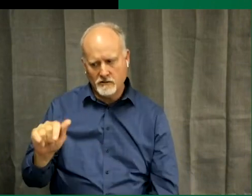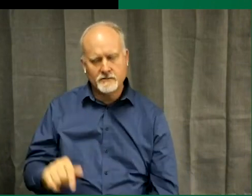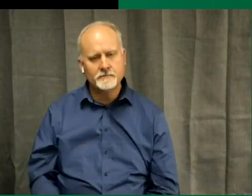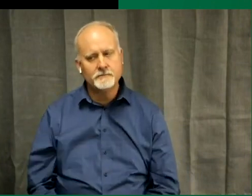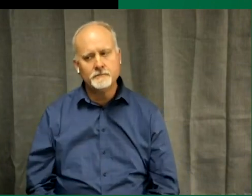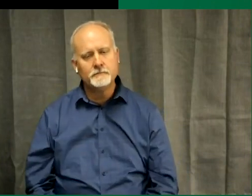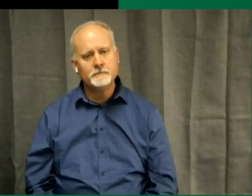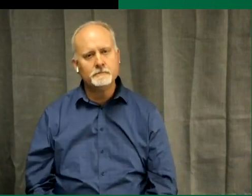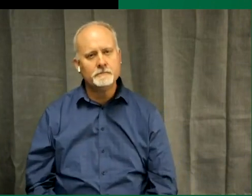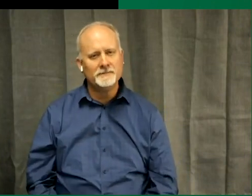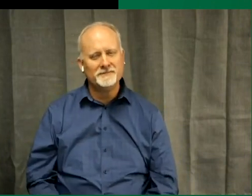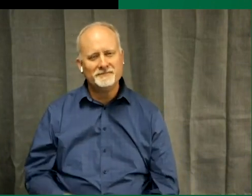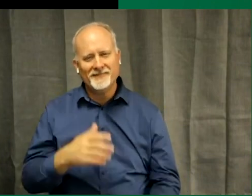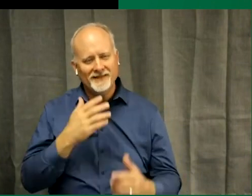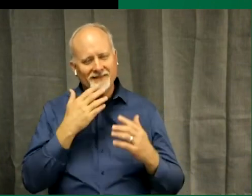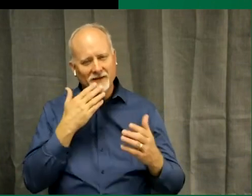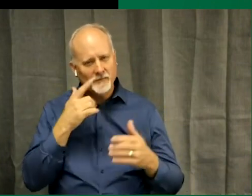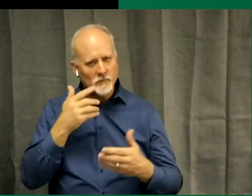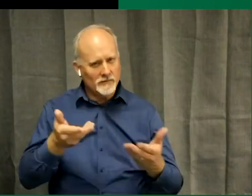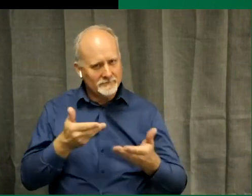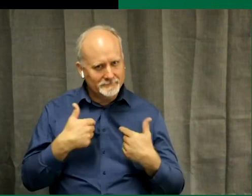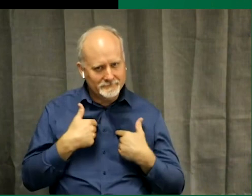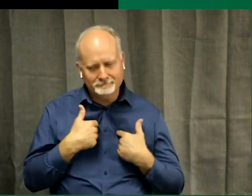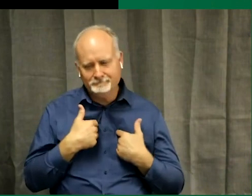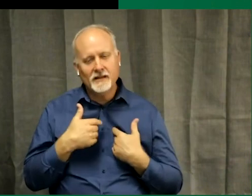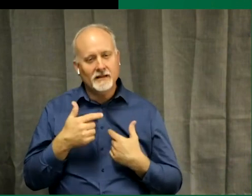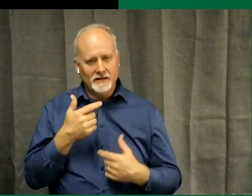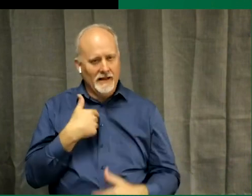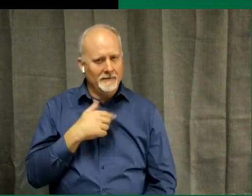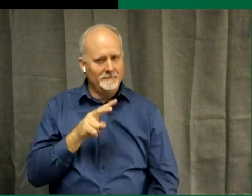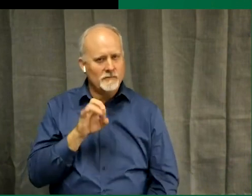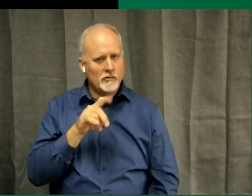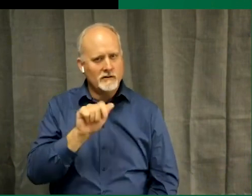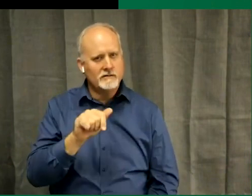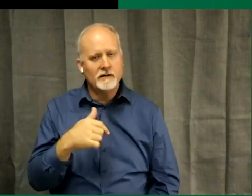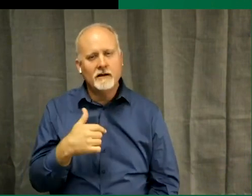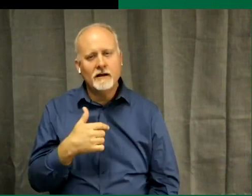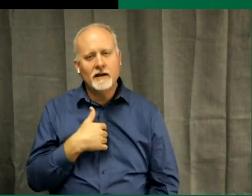thank you for welcoming me um as you said i'm veronica and i'll be touching on ways that you